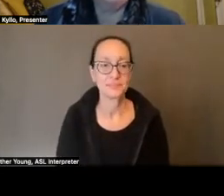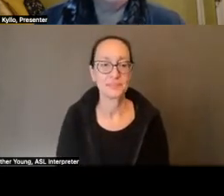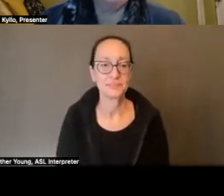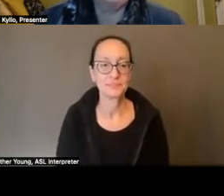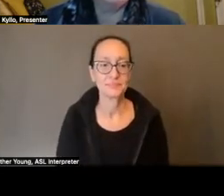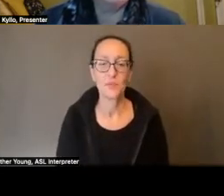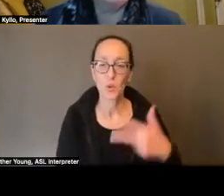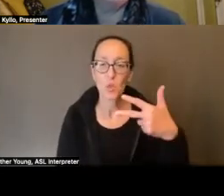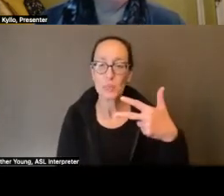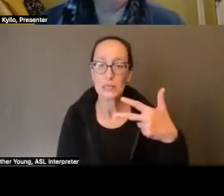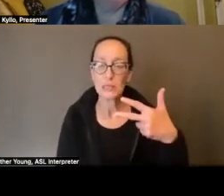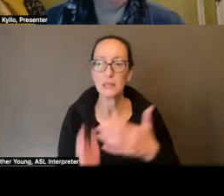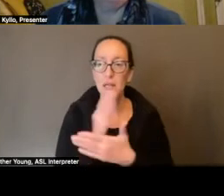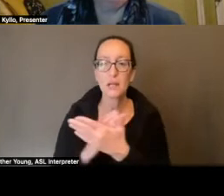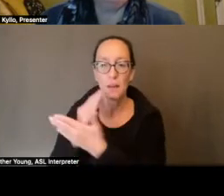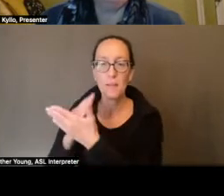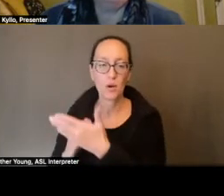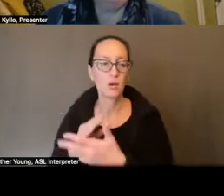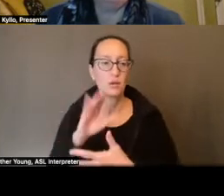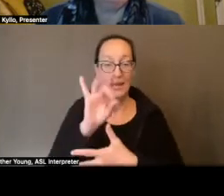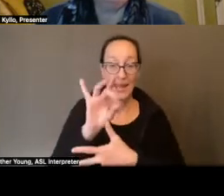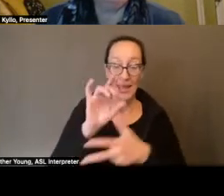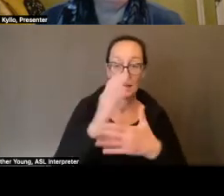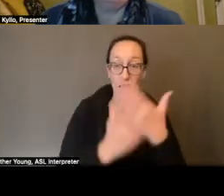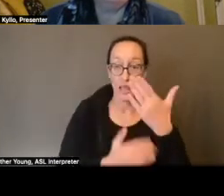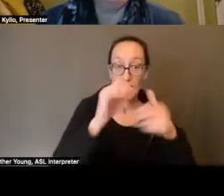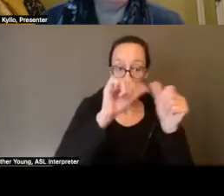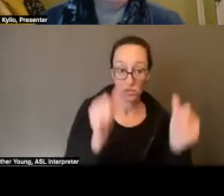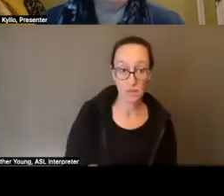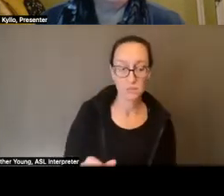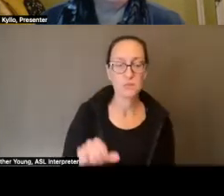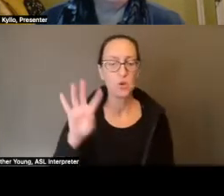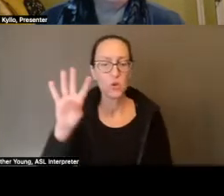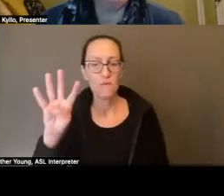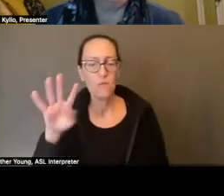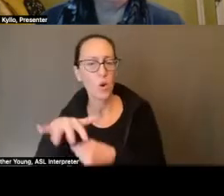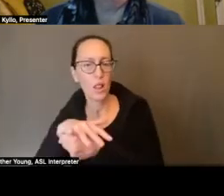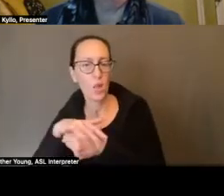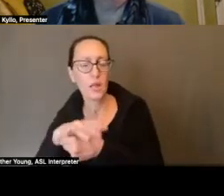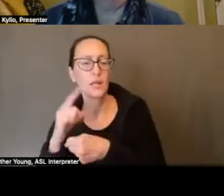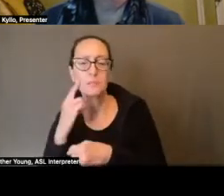There are eight handshapes and four locations that represent the vowel phonemes.